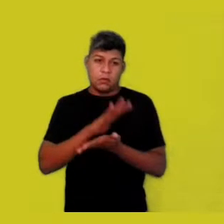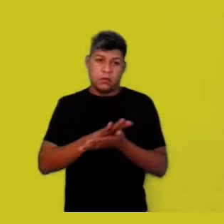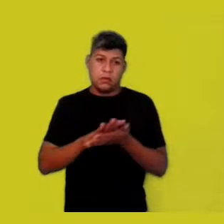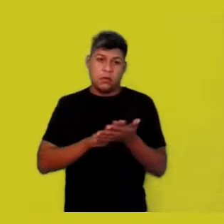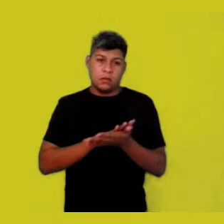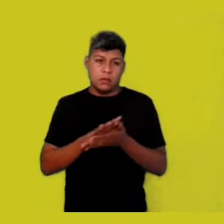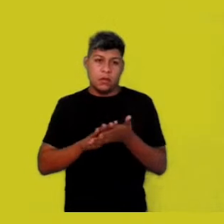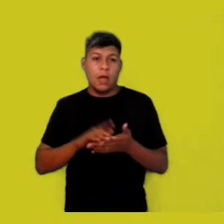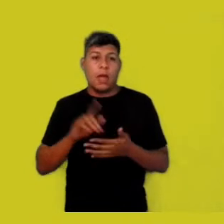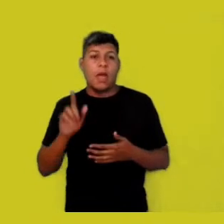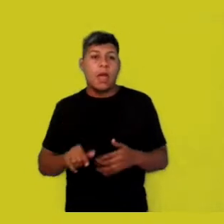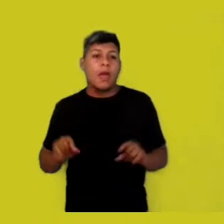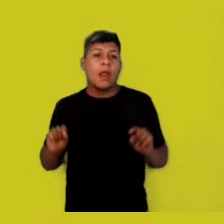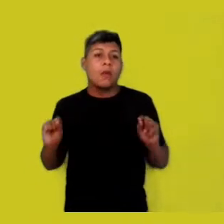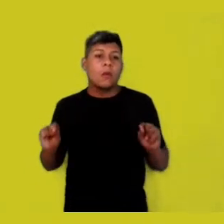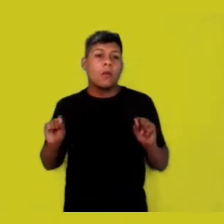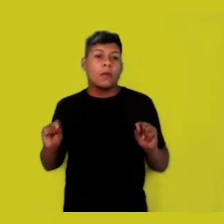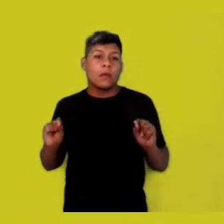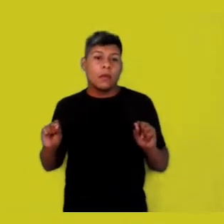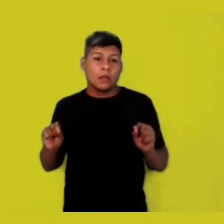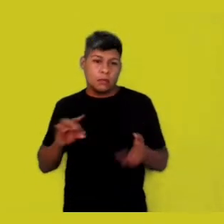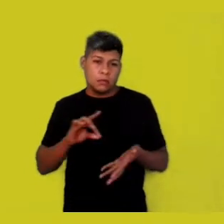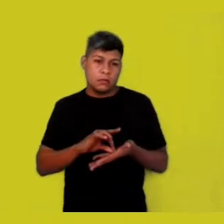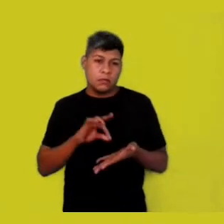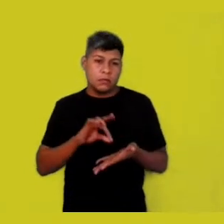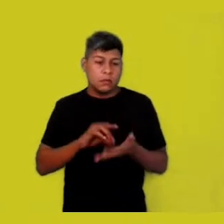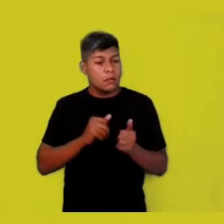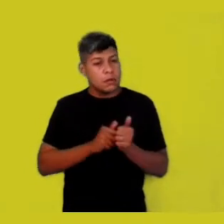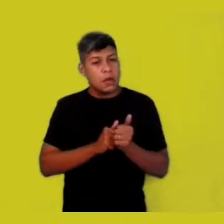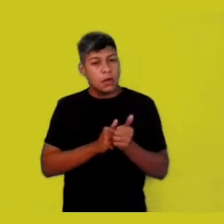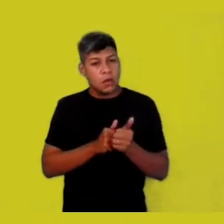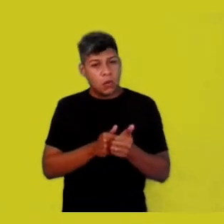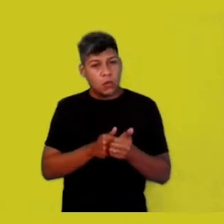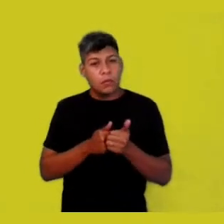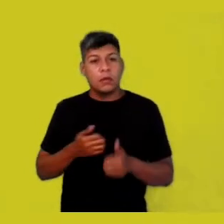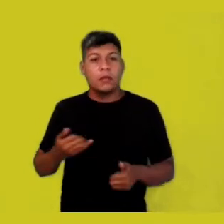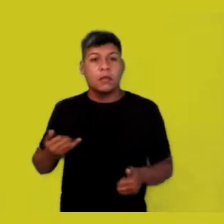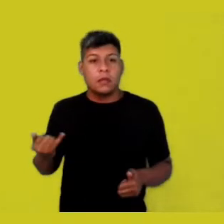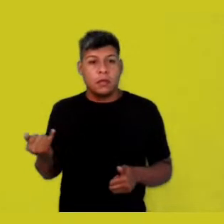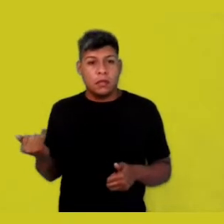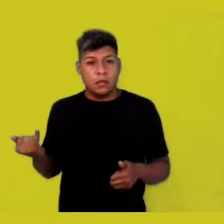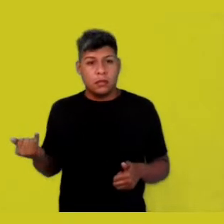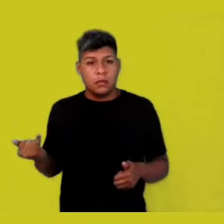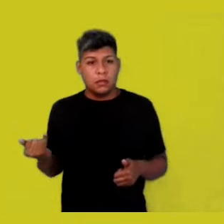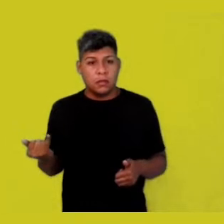It is, indeed, it follows the act.